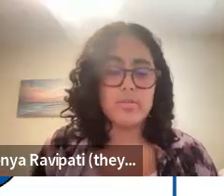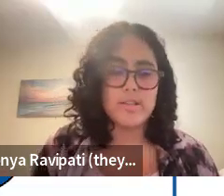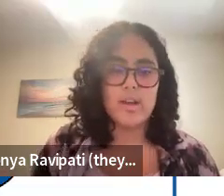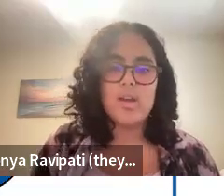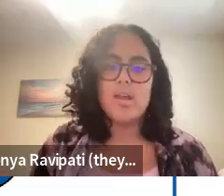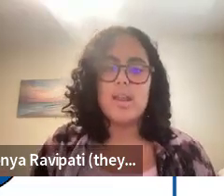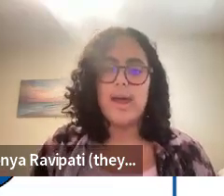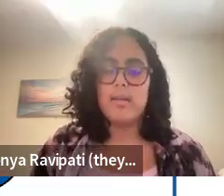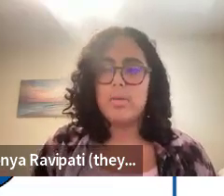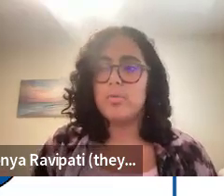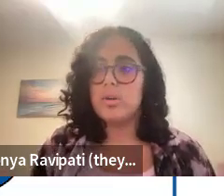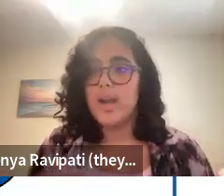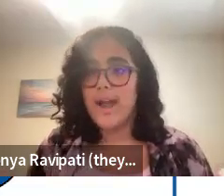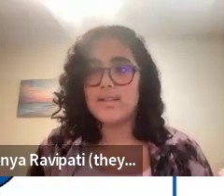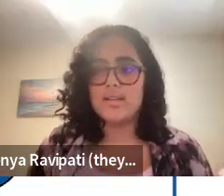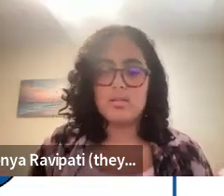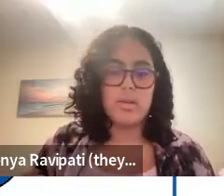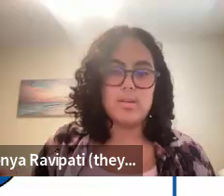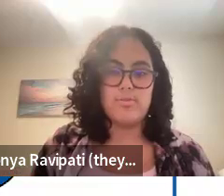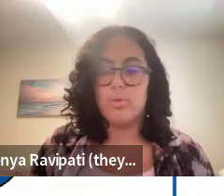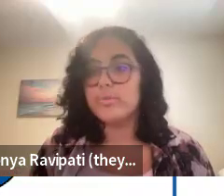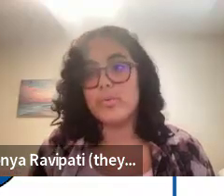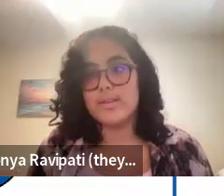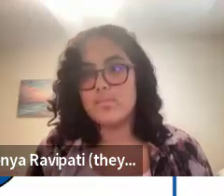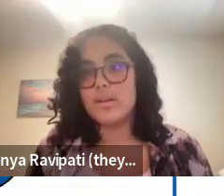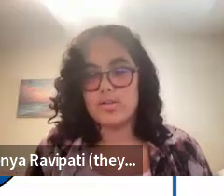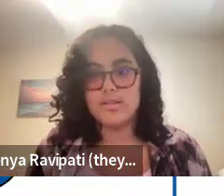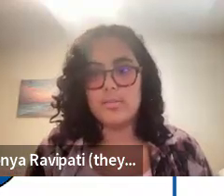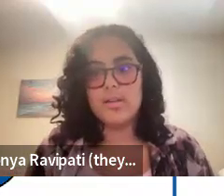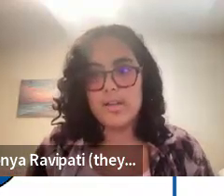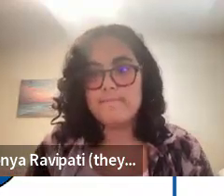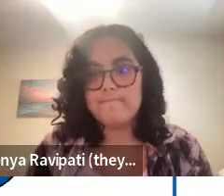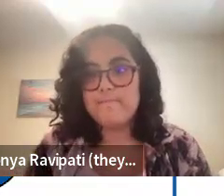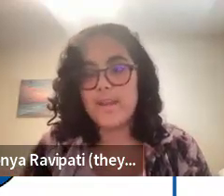housing that people couldn't access because of multiple reasons because of their disability.